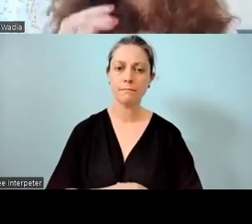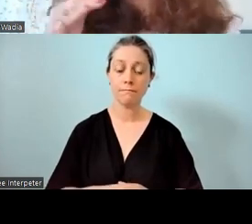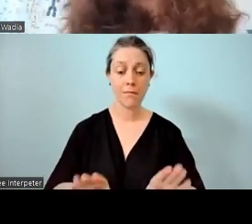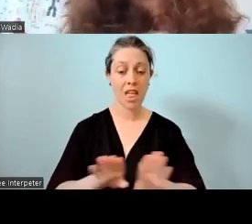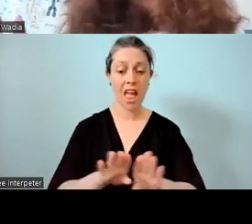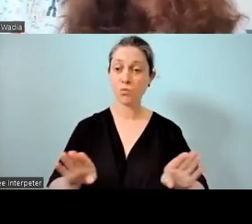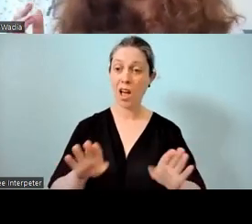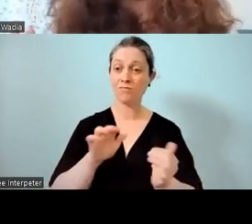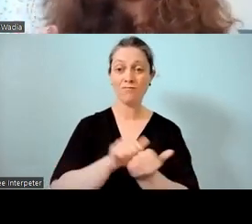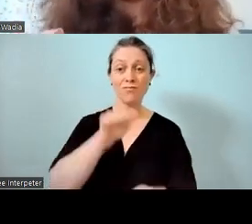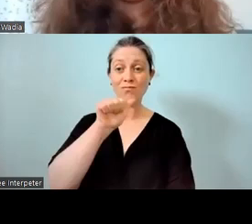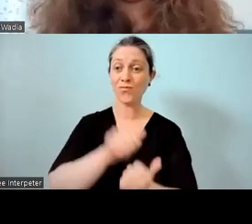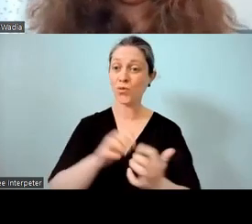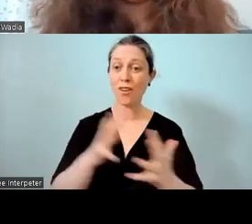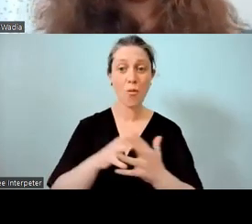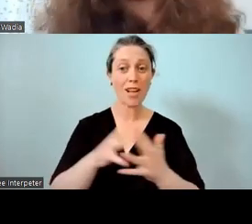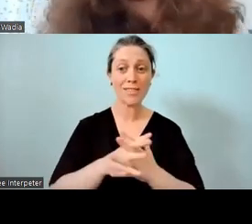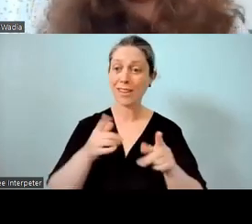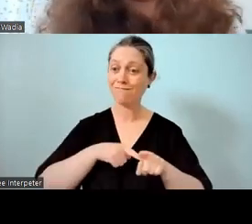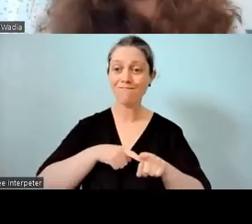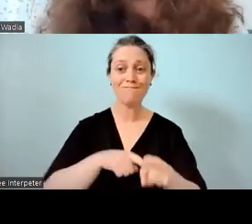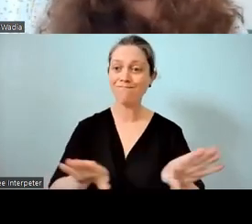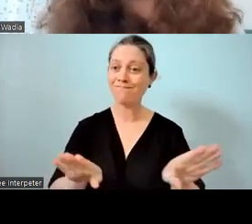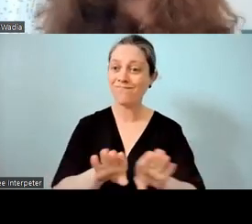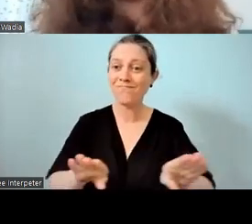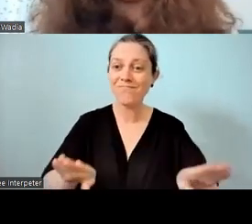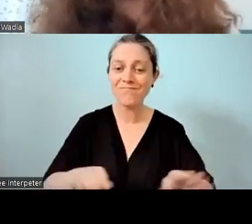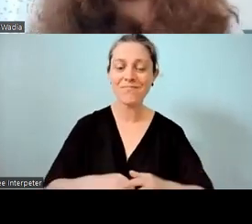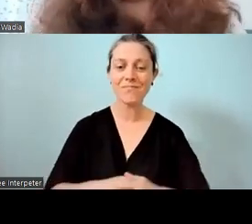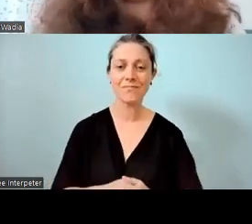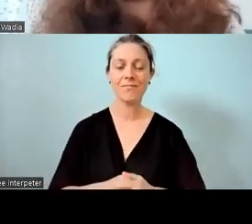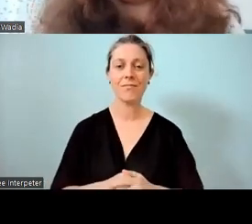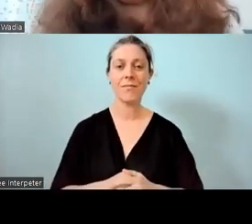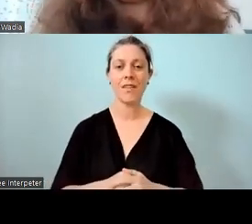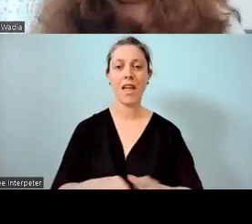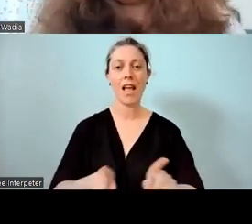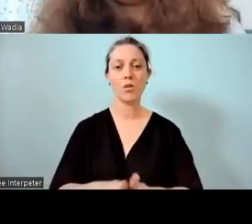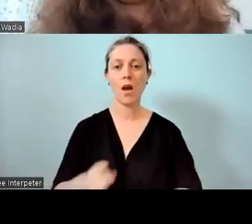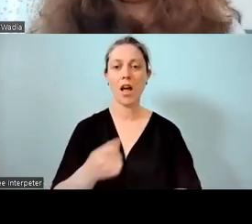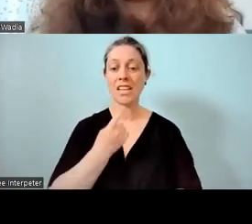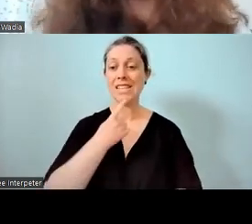and the UNDRIP standards, so UNDRIP is the UN Declaration on the Rights of Indigenous People.